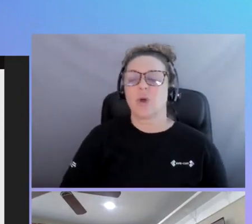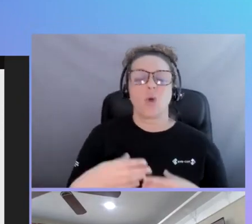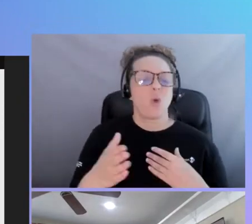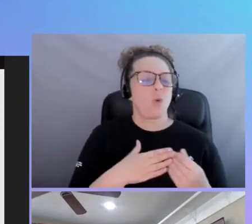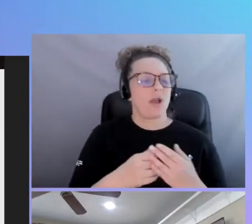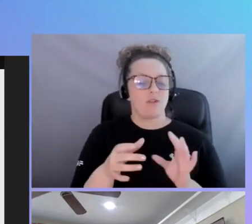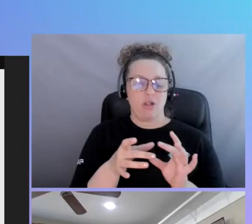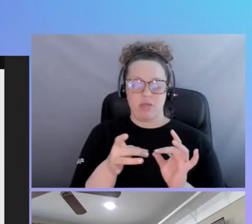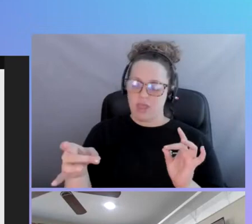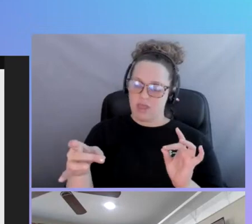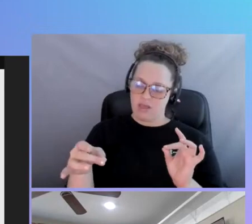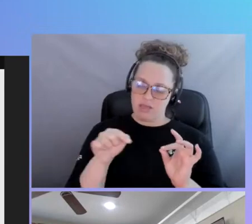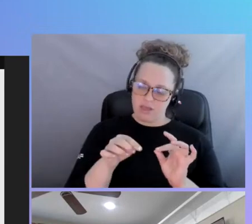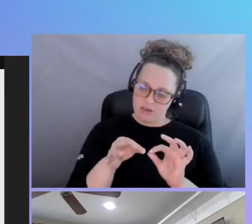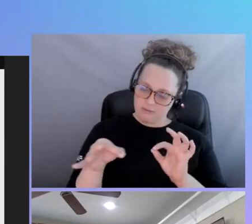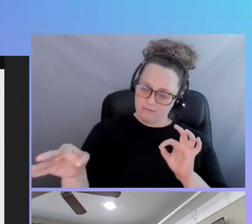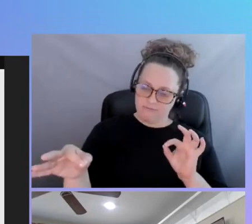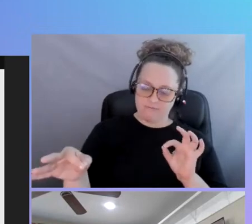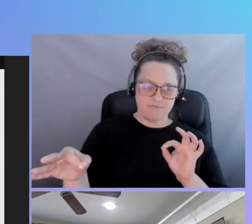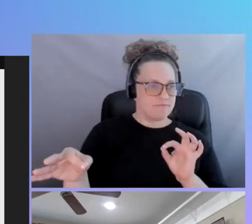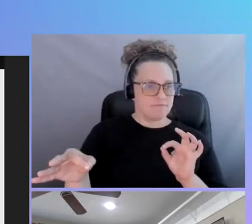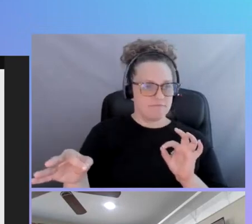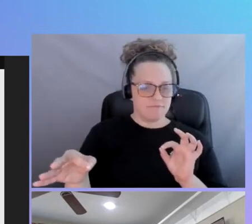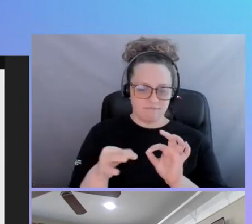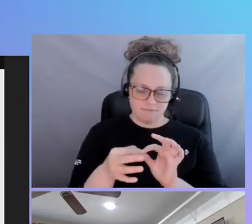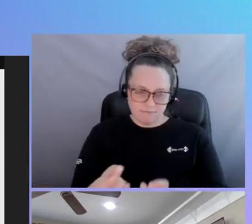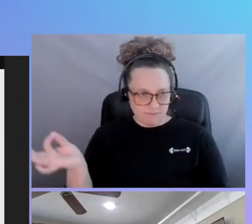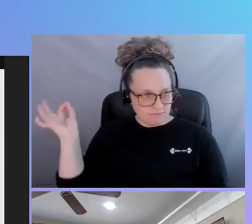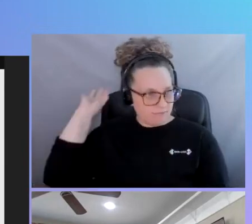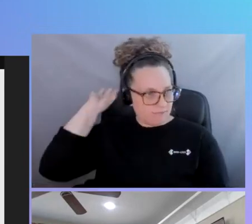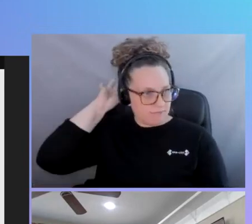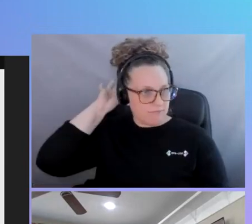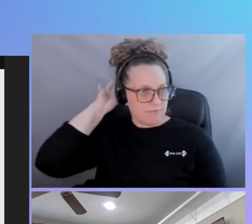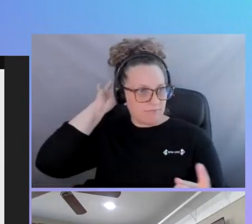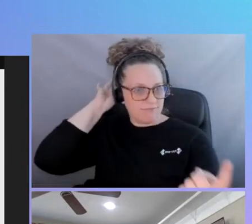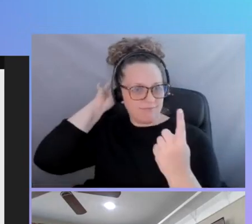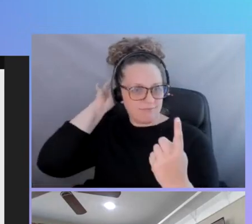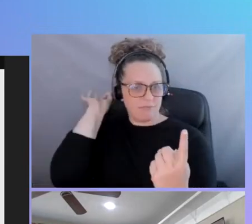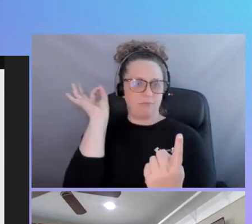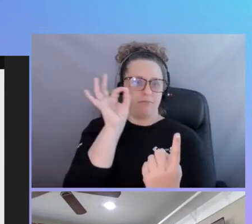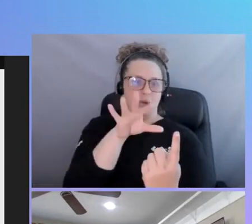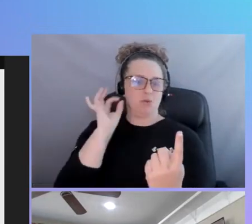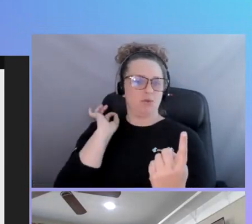it, have it memorized, and be able to produce it. Uh,